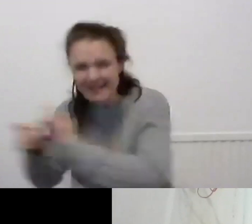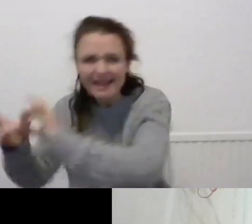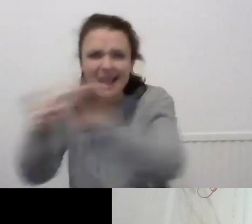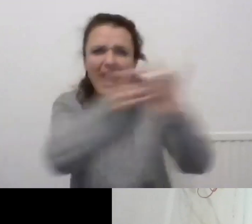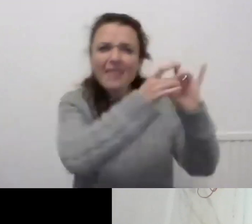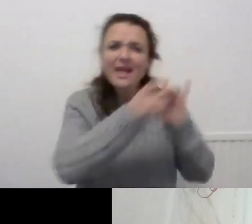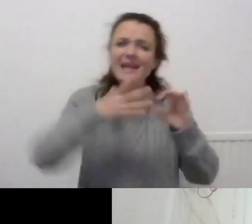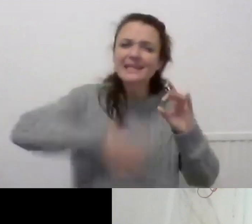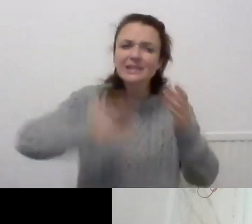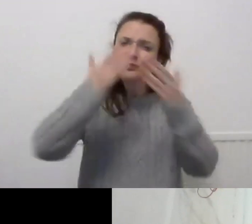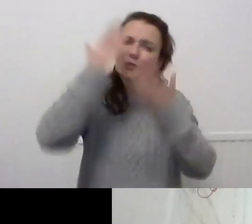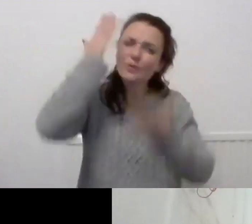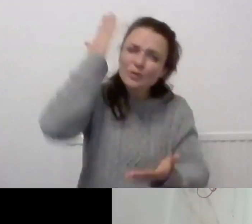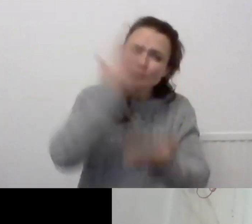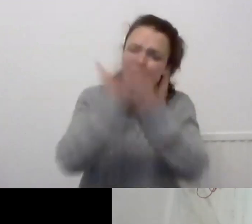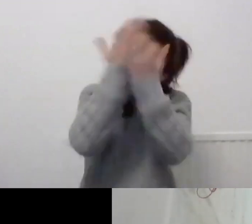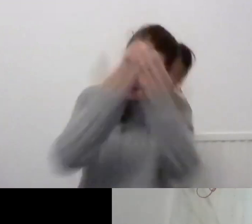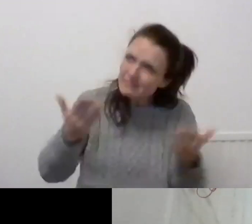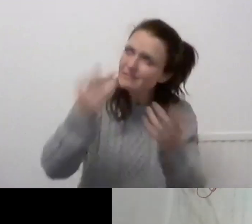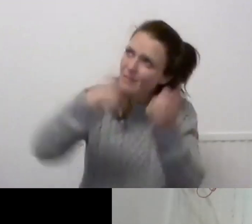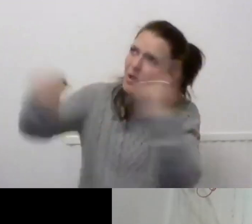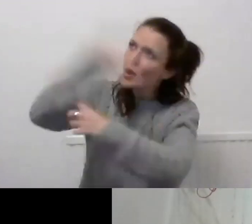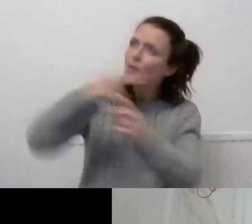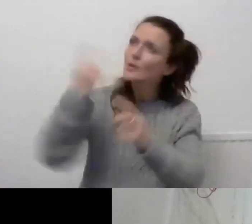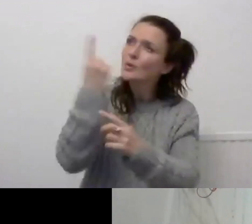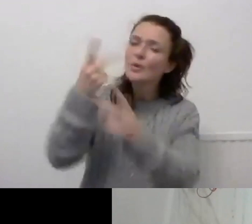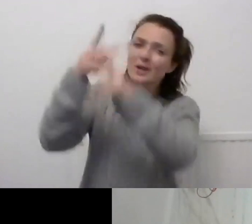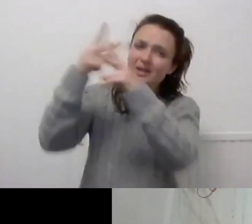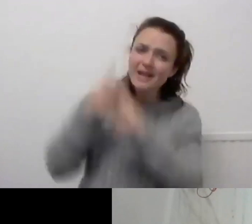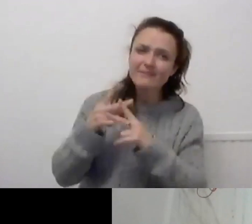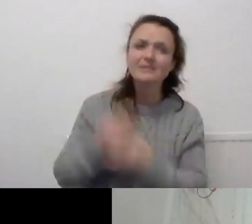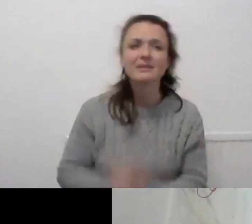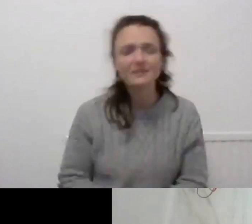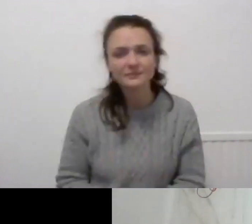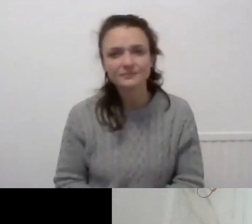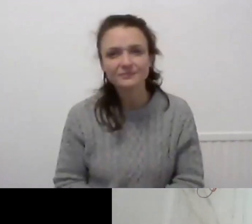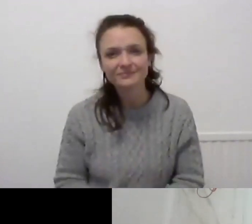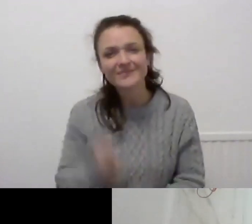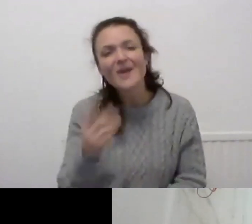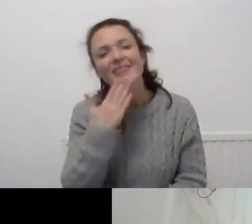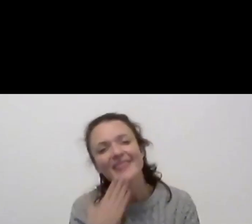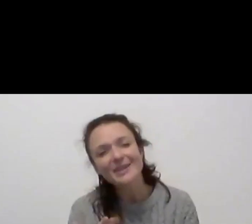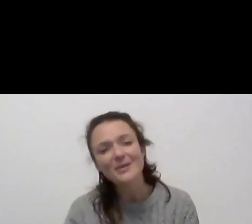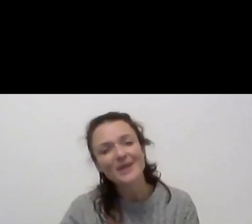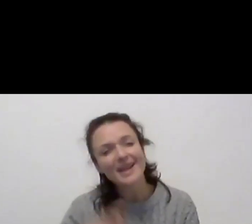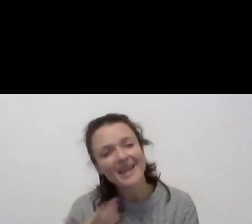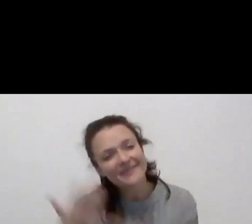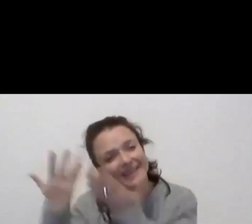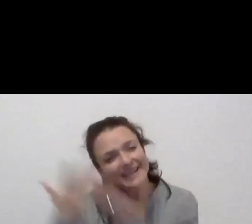him. Thank you. Thank you, Mohammed life is again, Dr. Ken words, your last word.